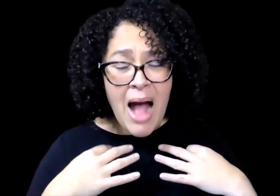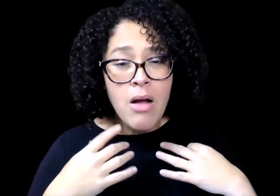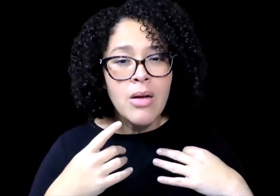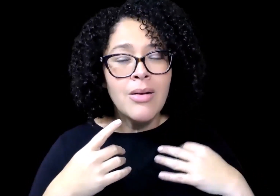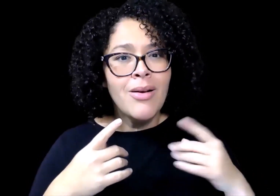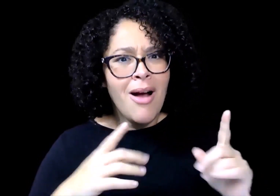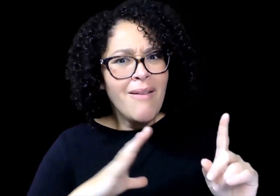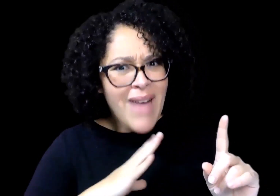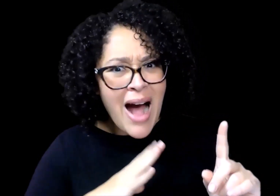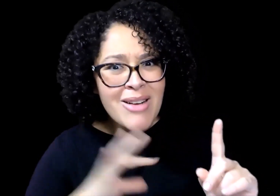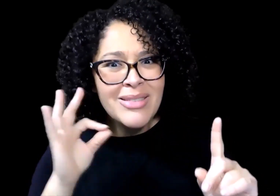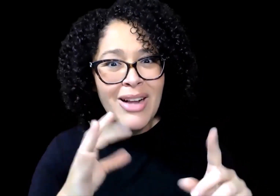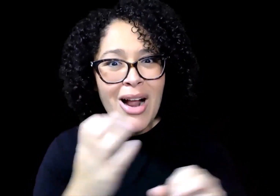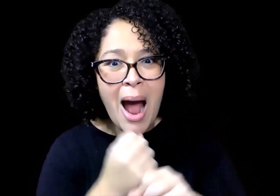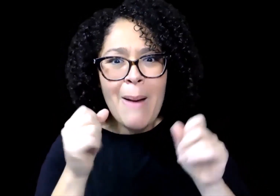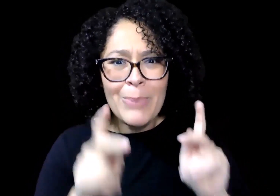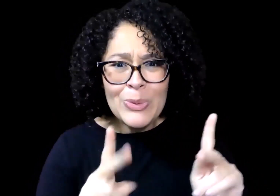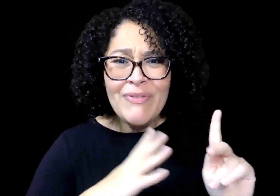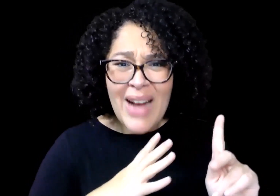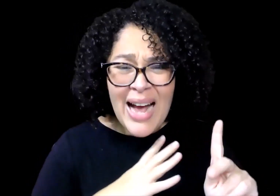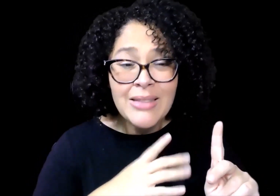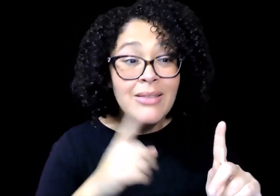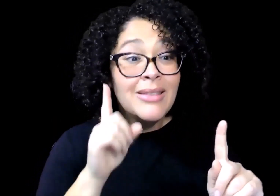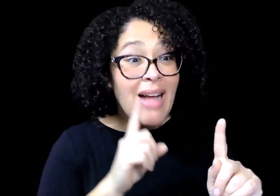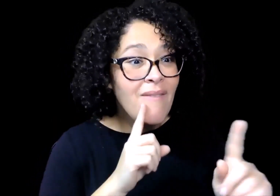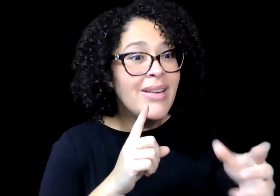a lot of deaf people apply for jobs and they get those jobs